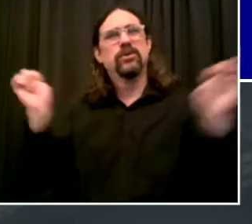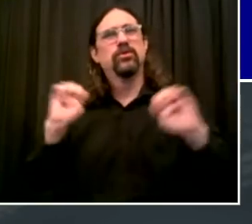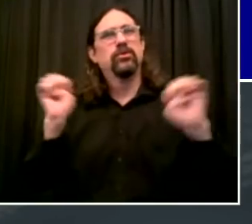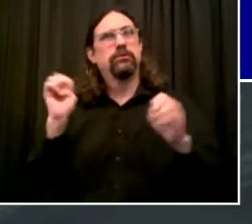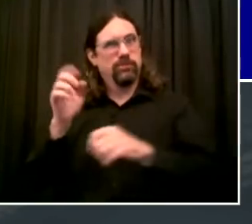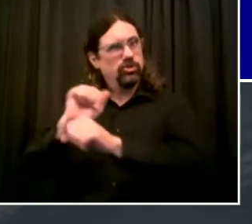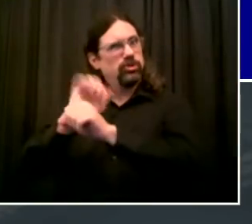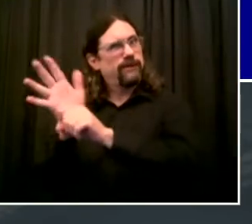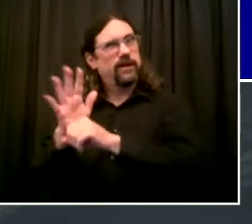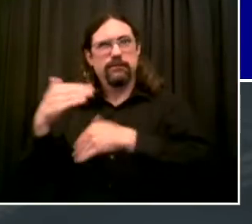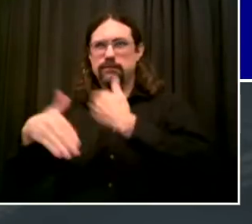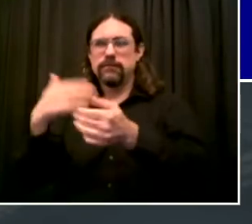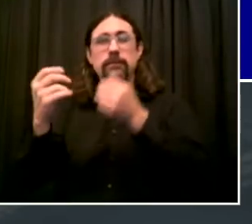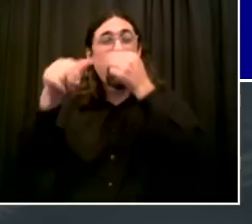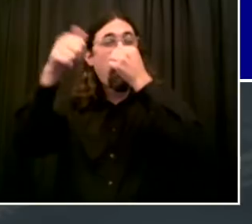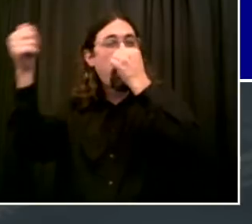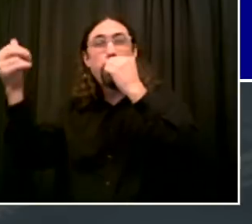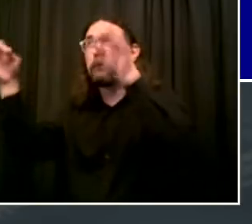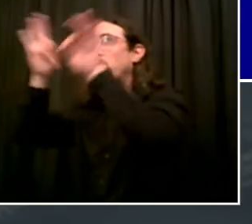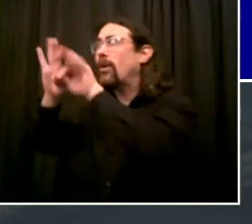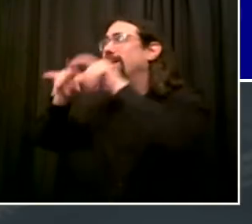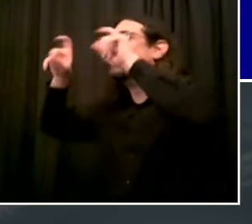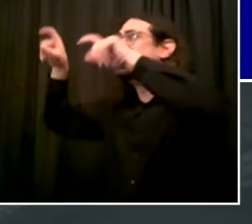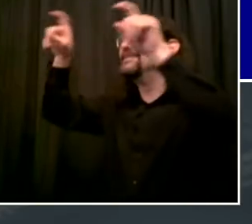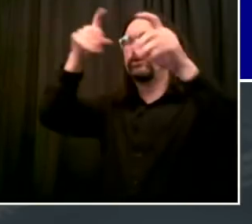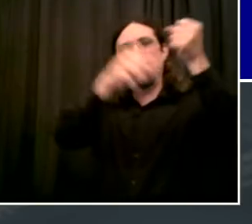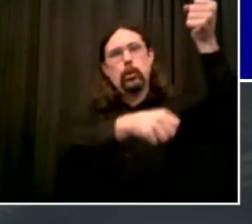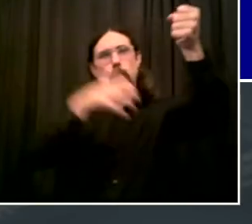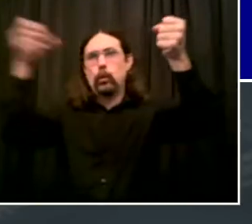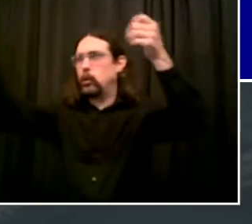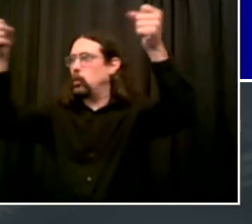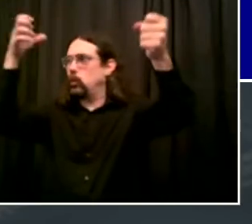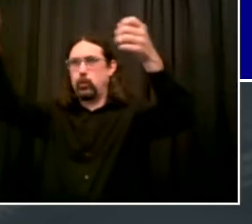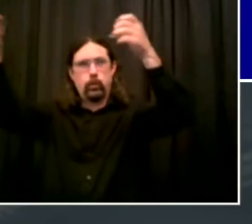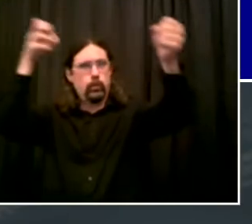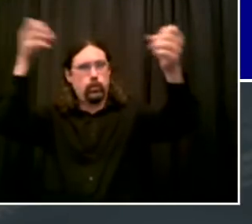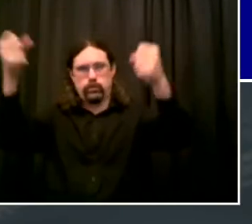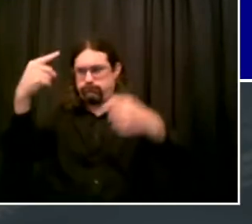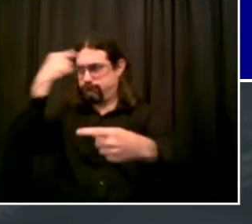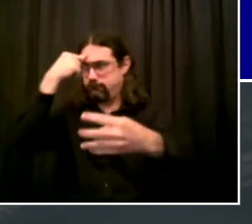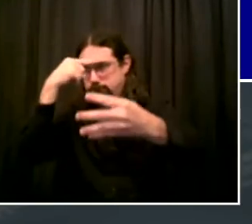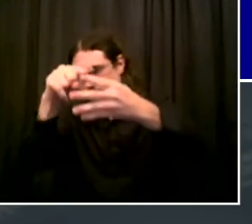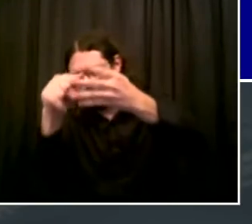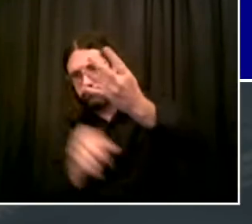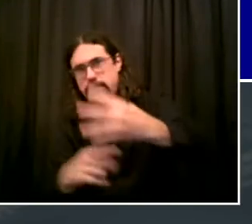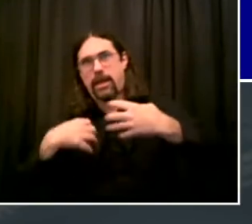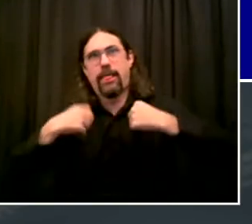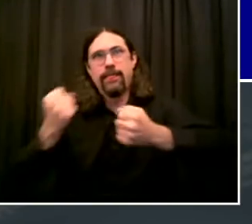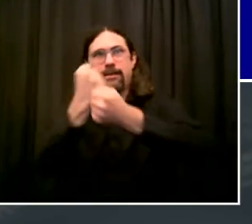US TO FOCUS ON THE DAY-TO-DAY THAT EVERYONE KNOWS THAT WE ARE